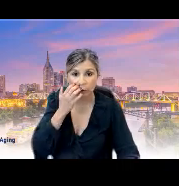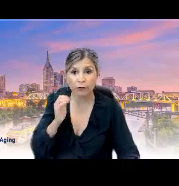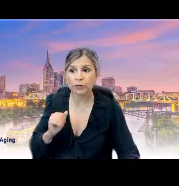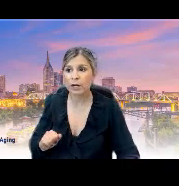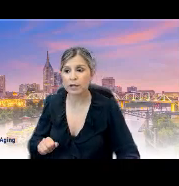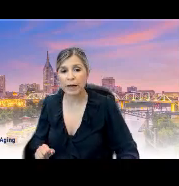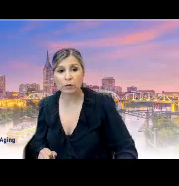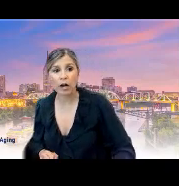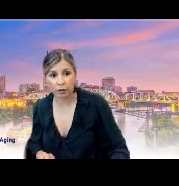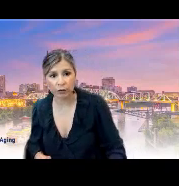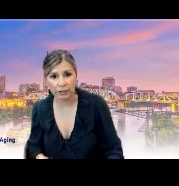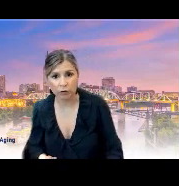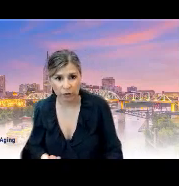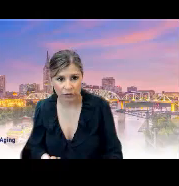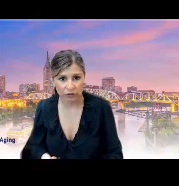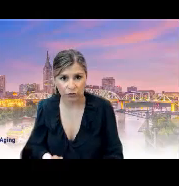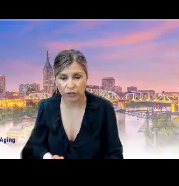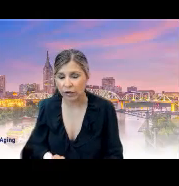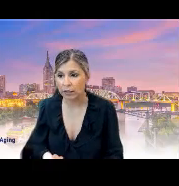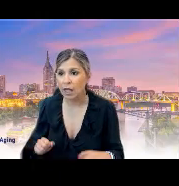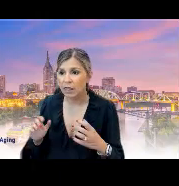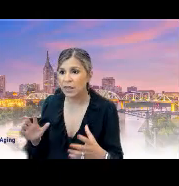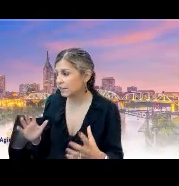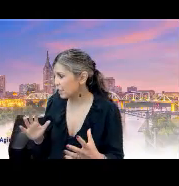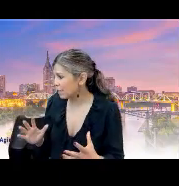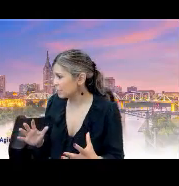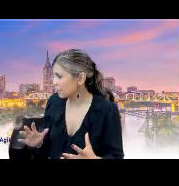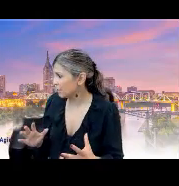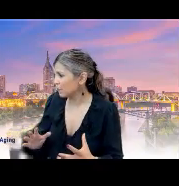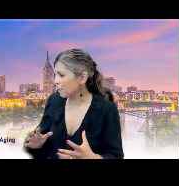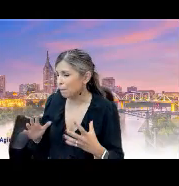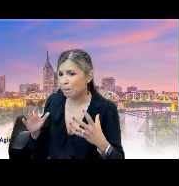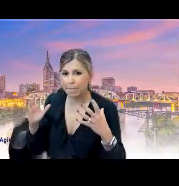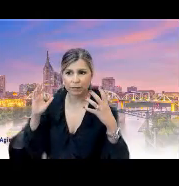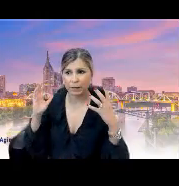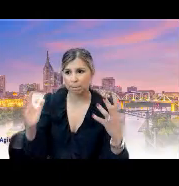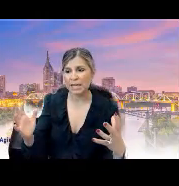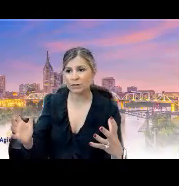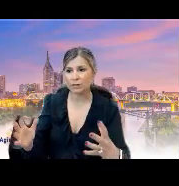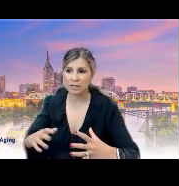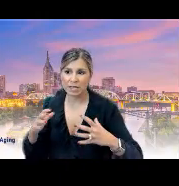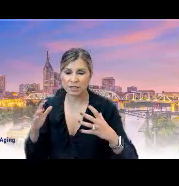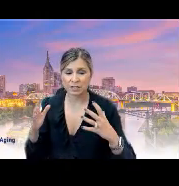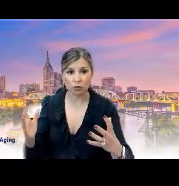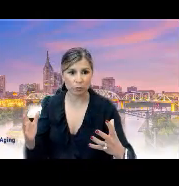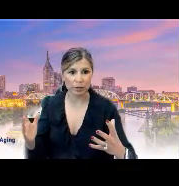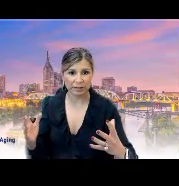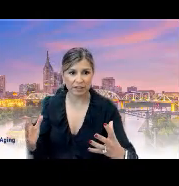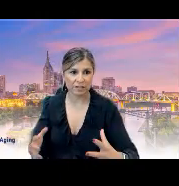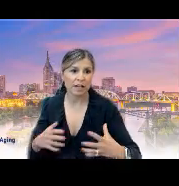So we'll first talk about congregate nutrition. This is meals in social places.